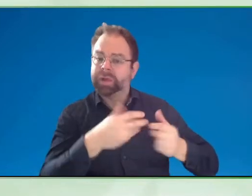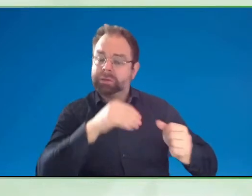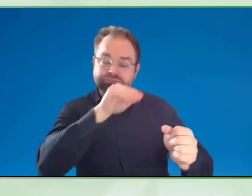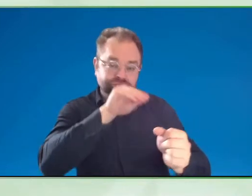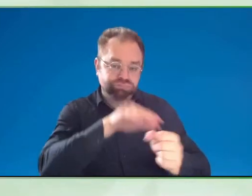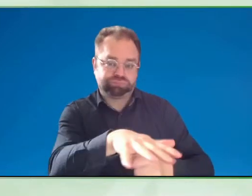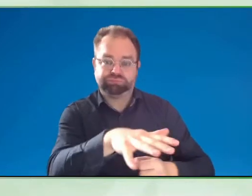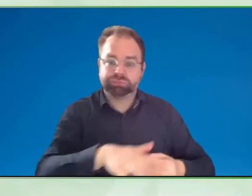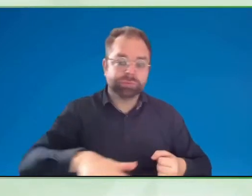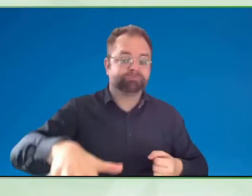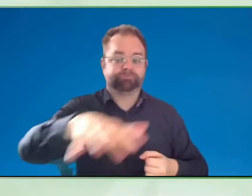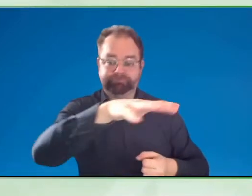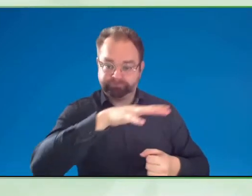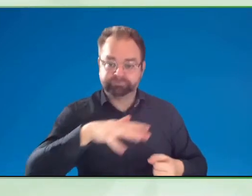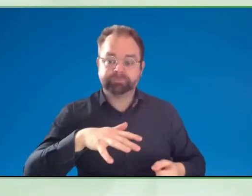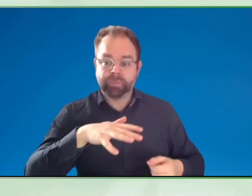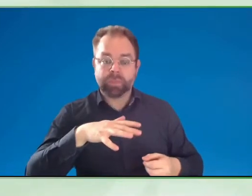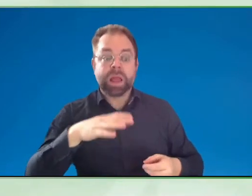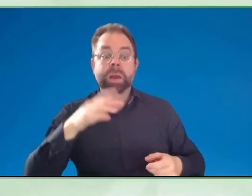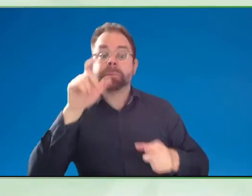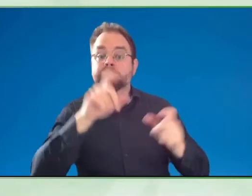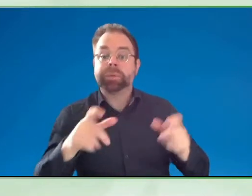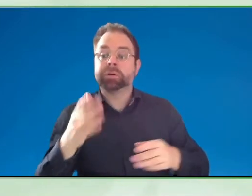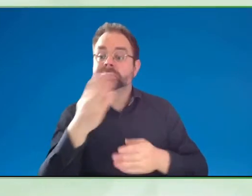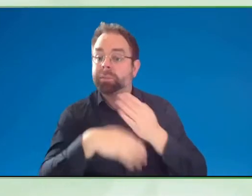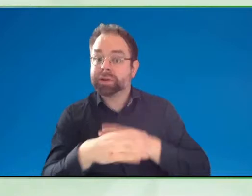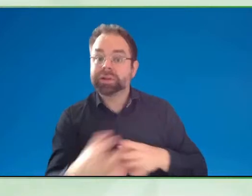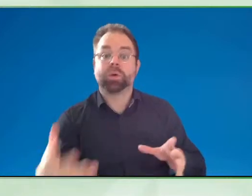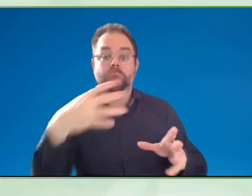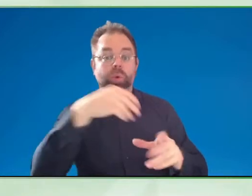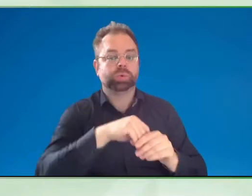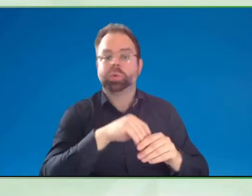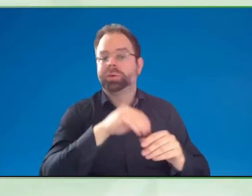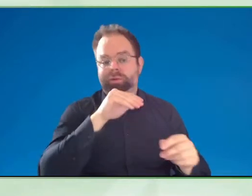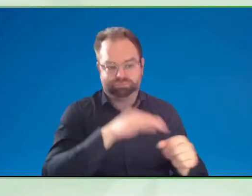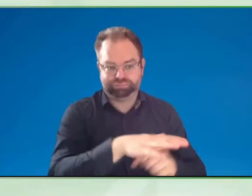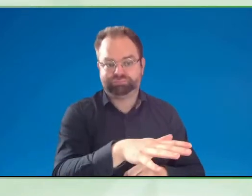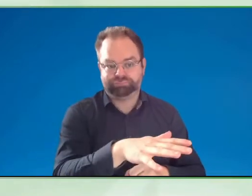This is the actual challenge the situation of inclusive education has in Iraq.